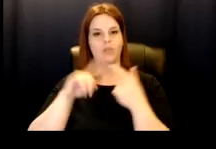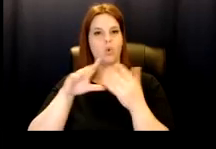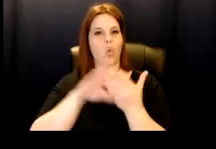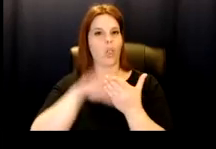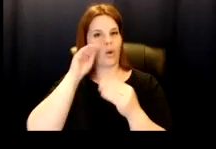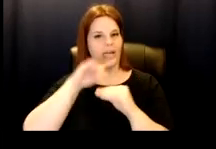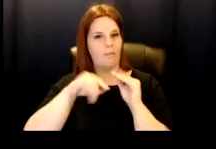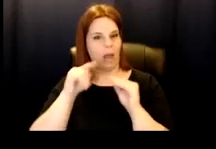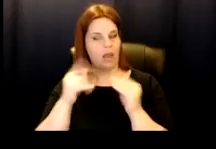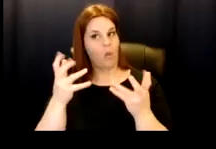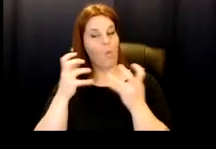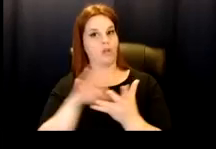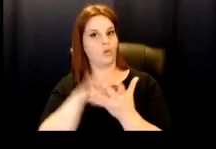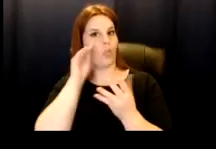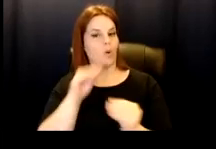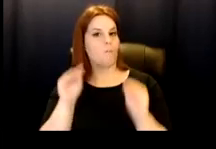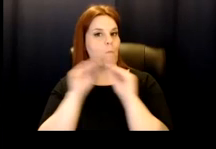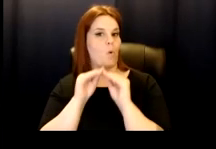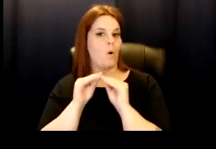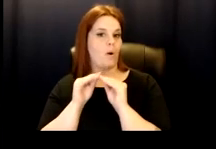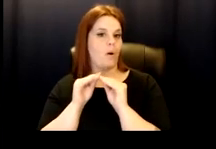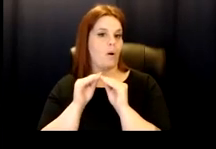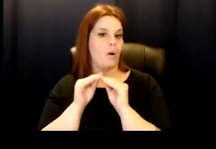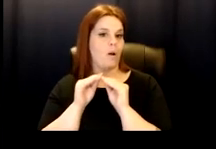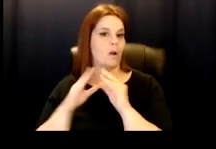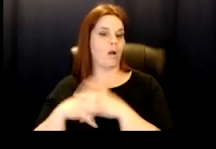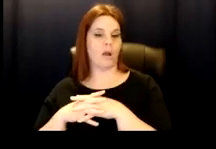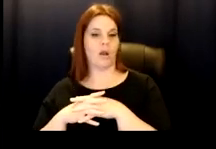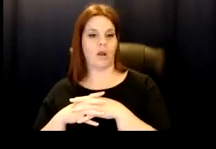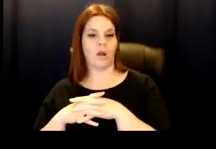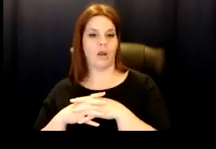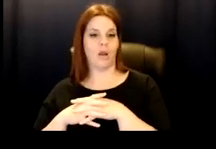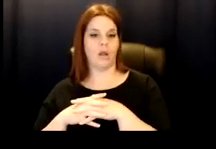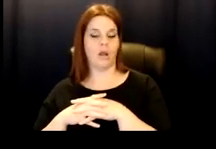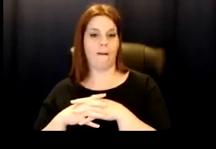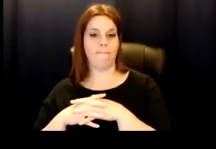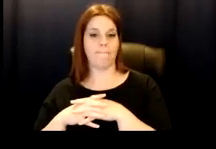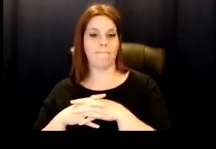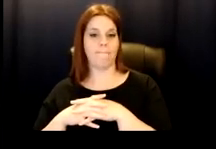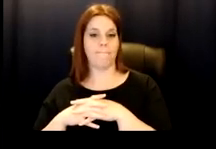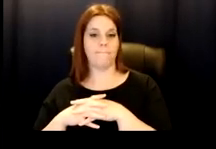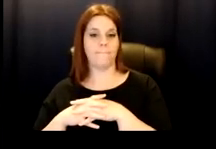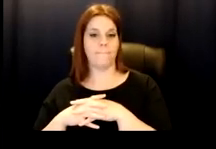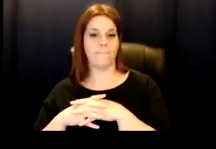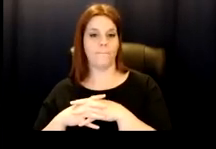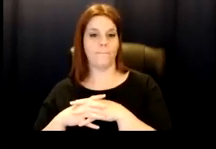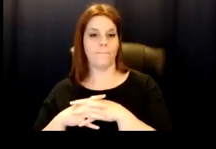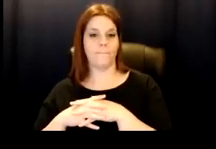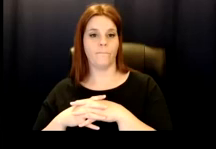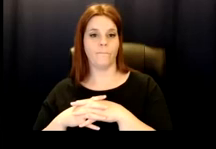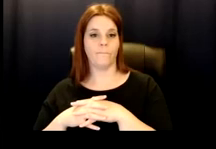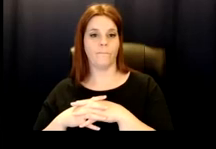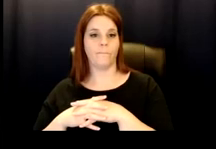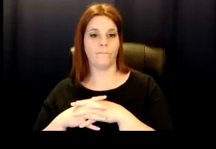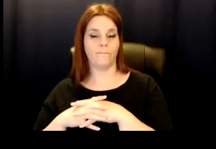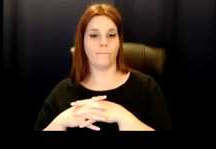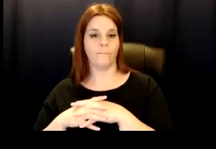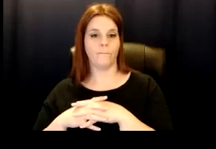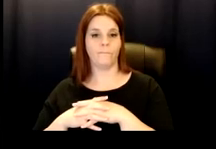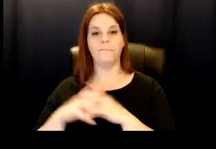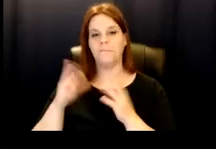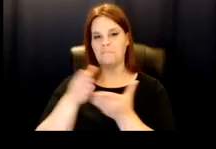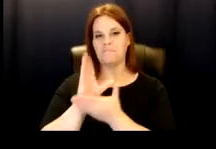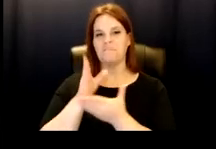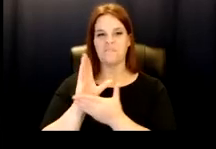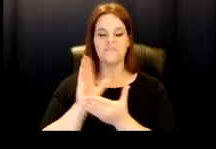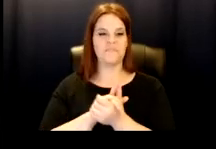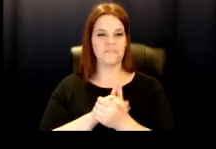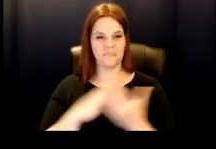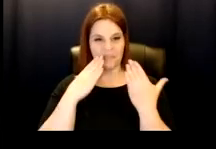to learn more. >> Kim: All right. Thank you. We looks like